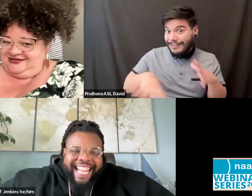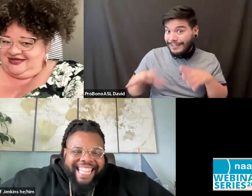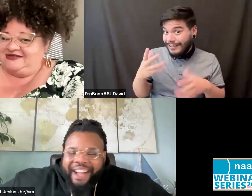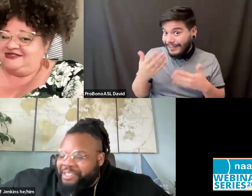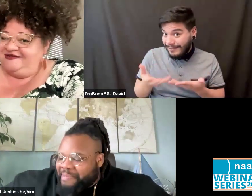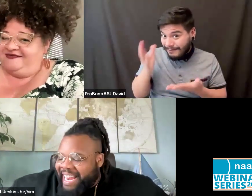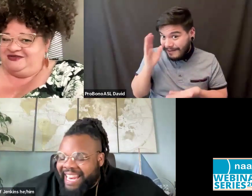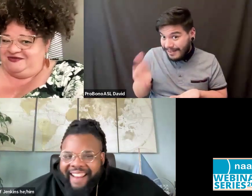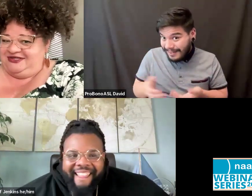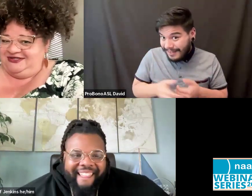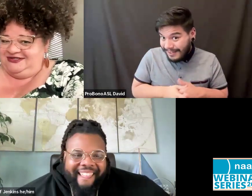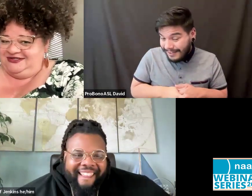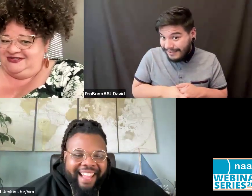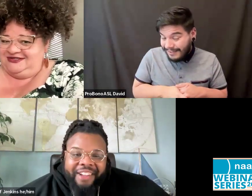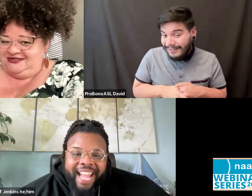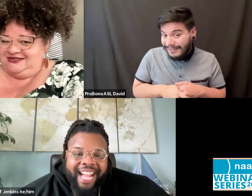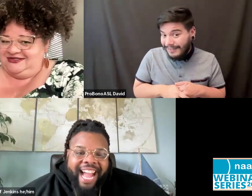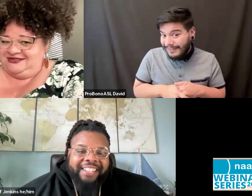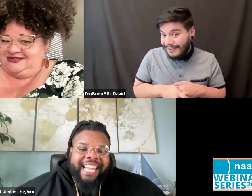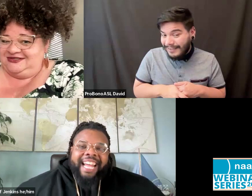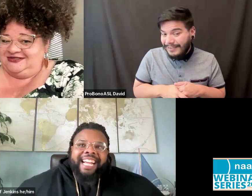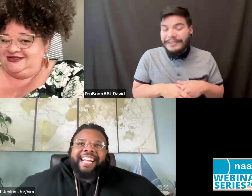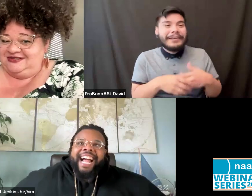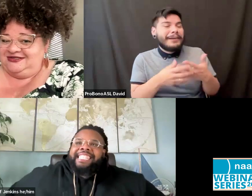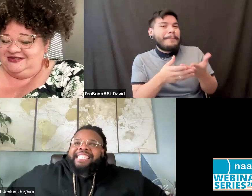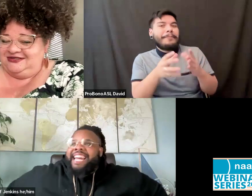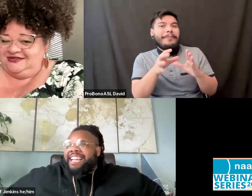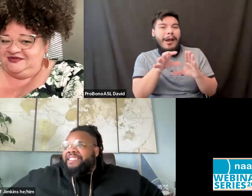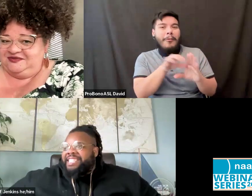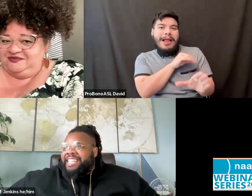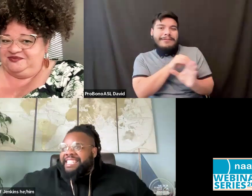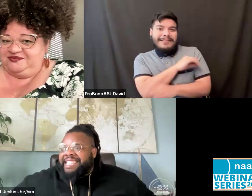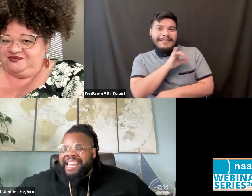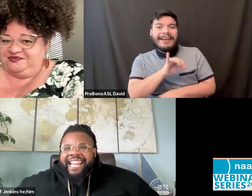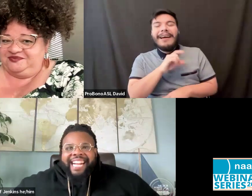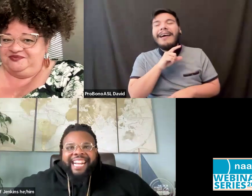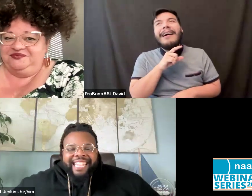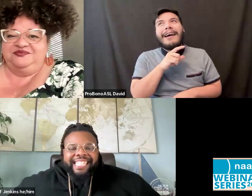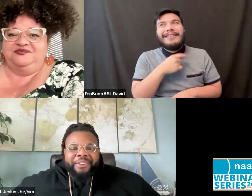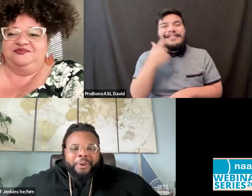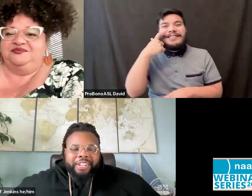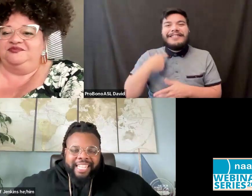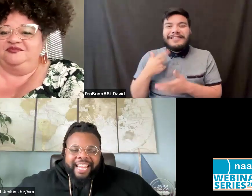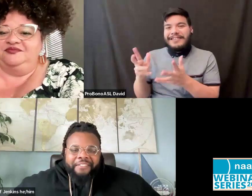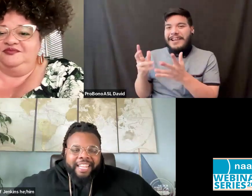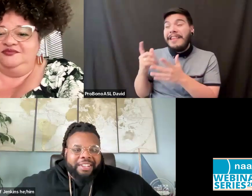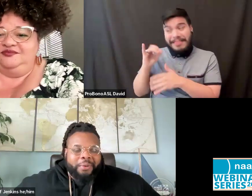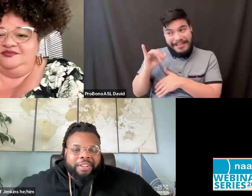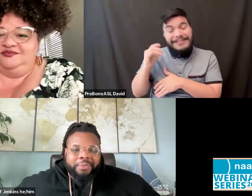That was actually. yeah. Outside I just had a conversation. Is it or is it definitely is it it works.